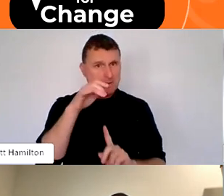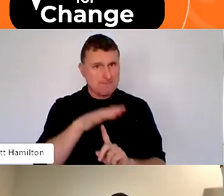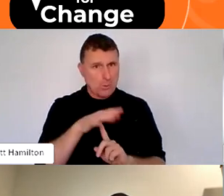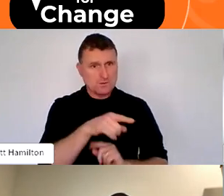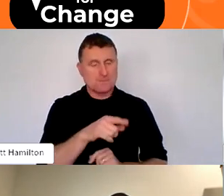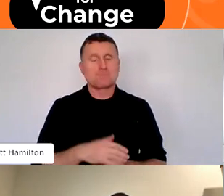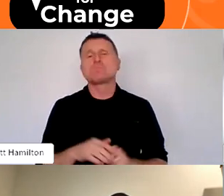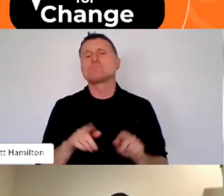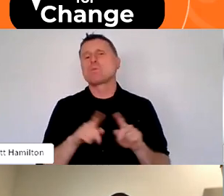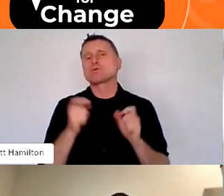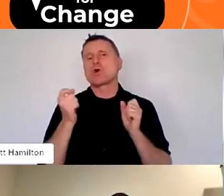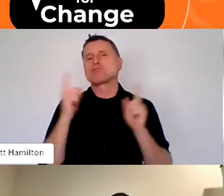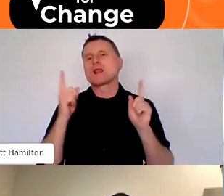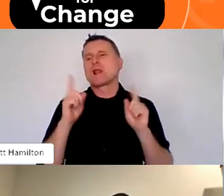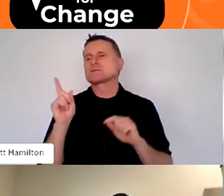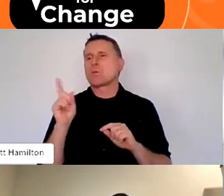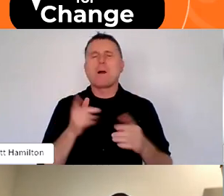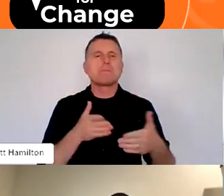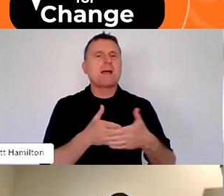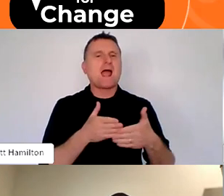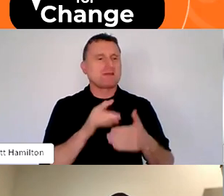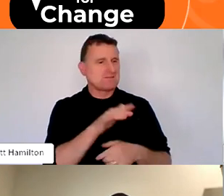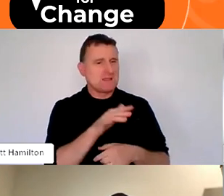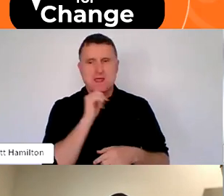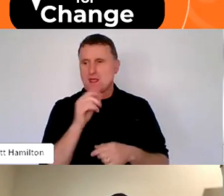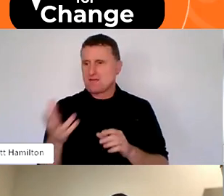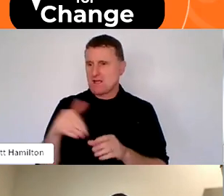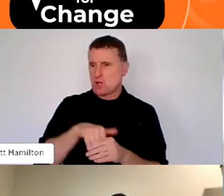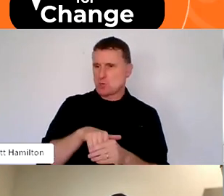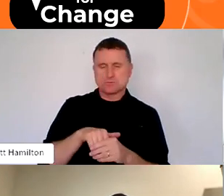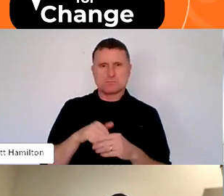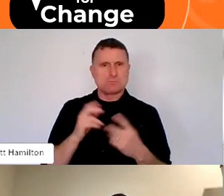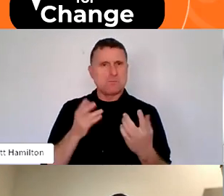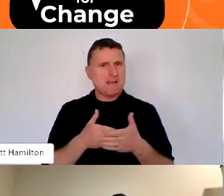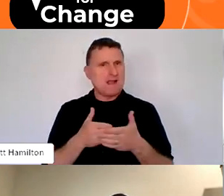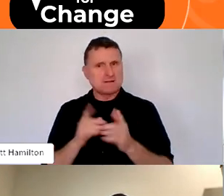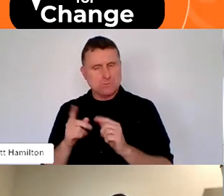may be for inclusive participation and learning. And Te Whāriki recognises